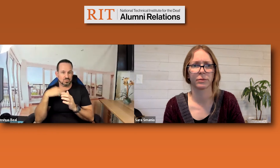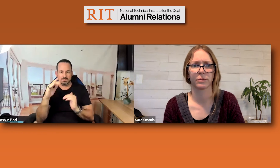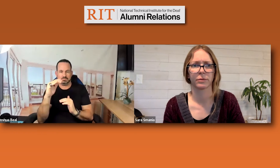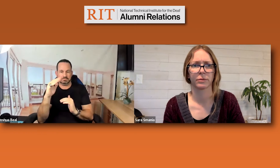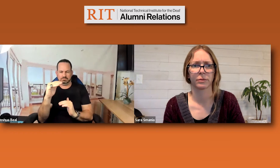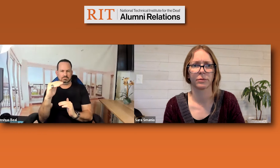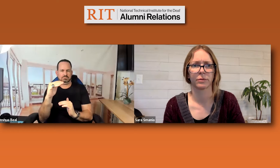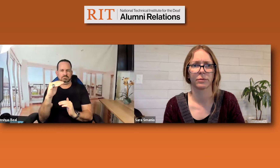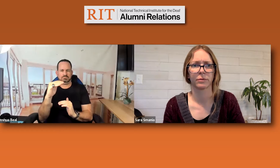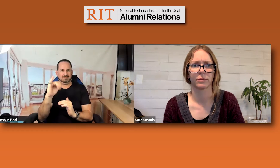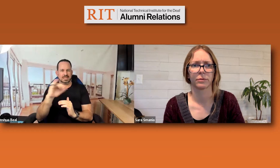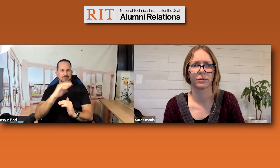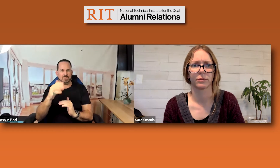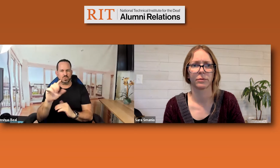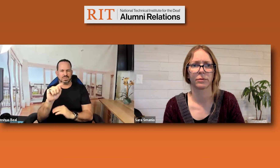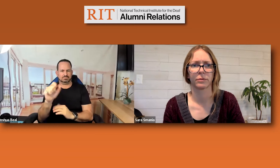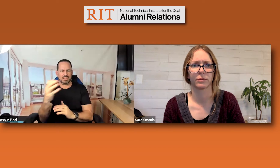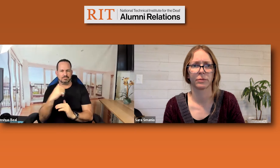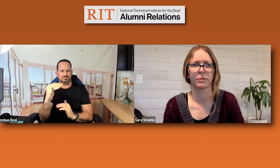it's what's left.